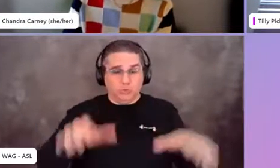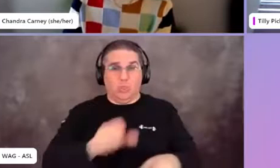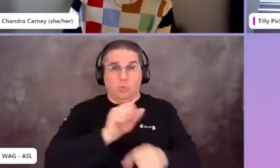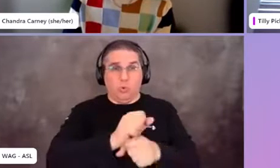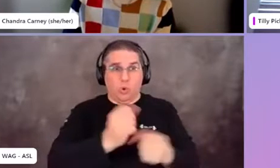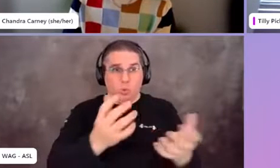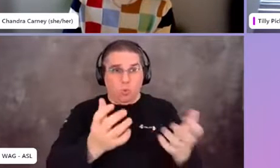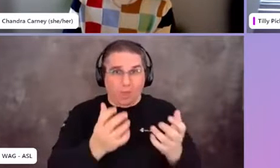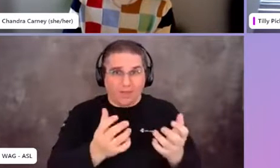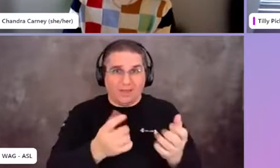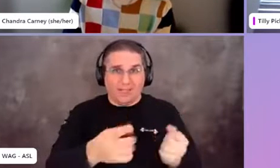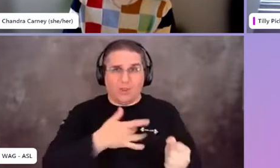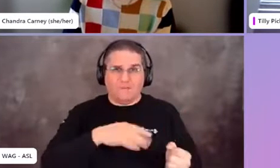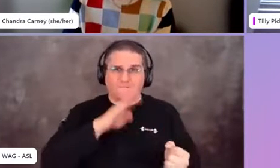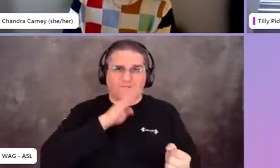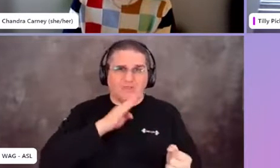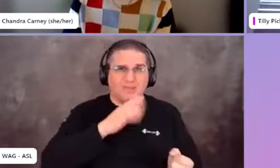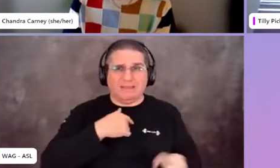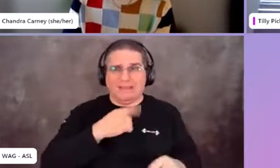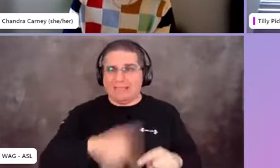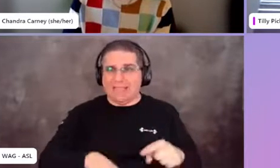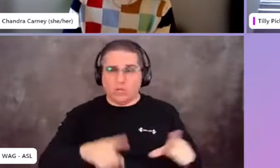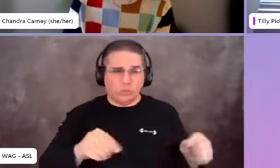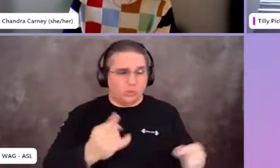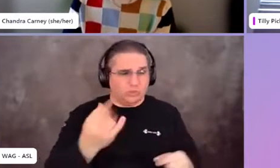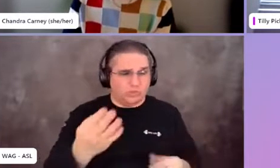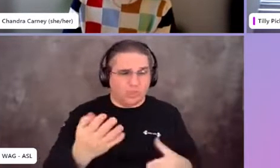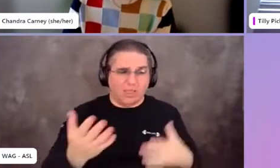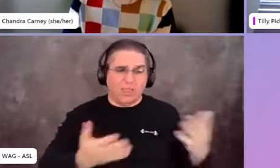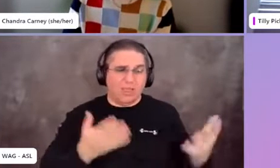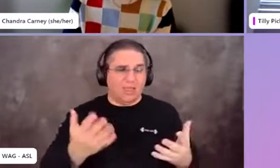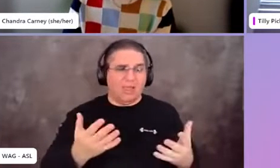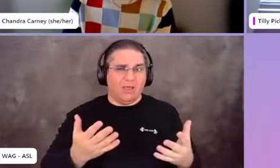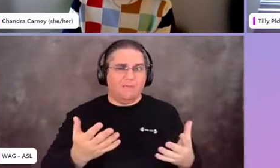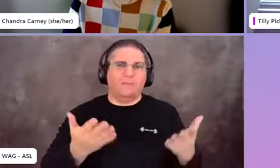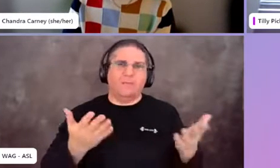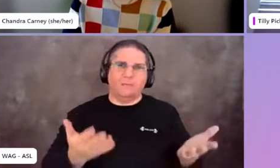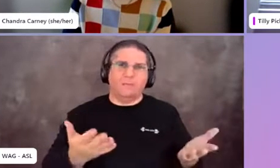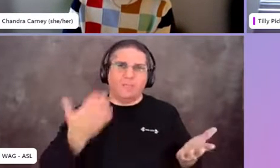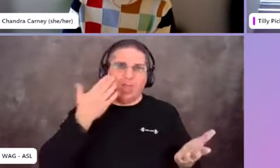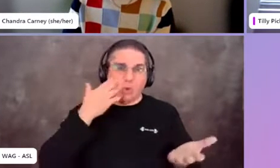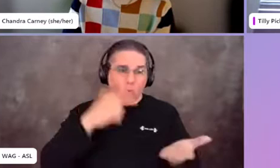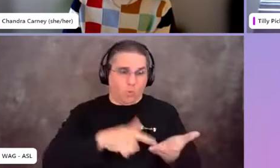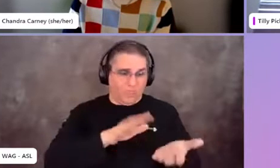Sorry. So basically the uprising thing. If the people that are implementing really want that and they are getting